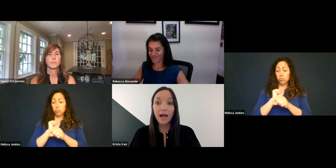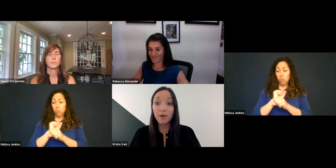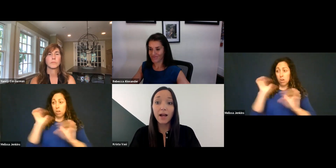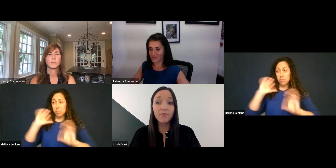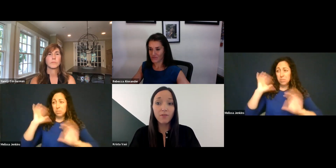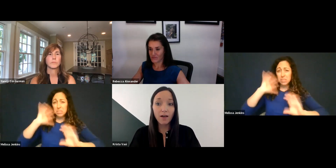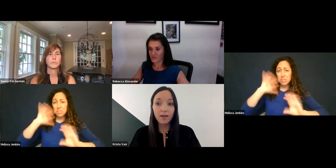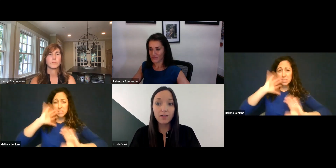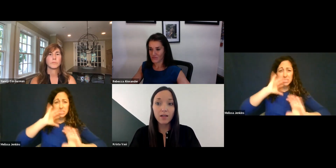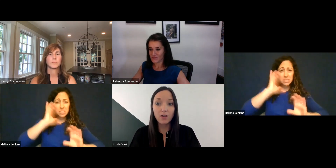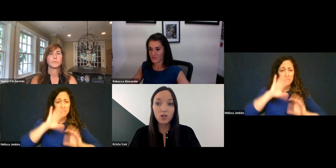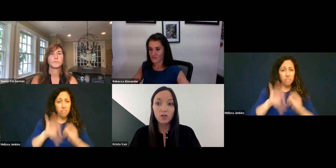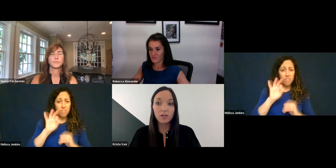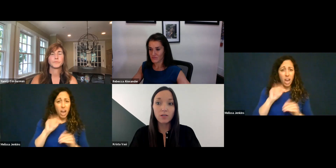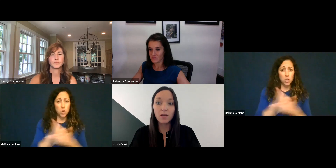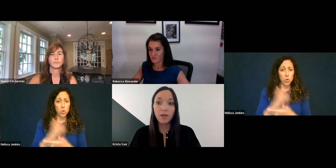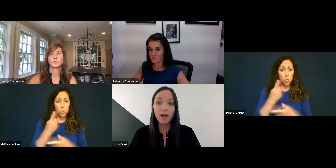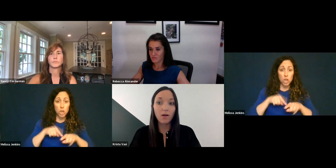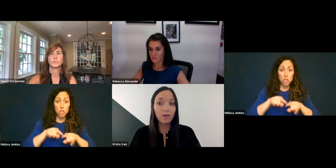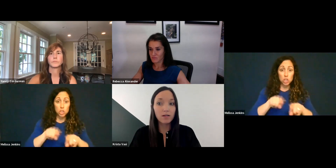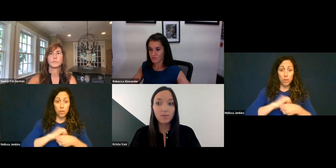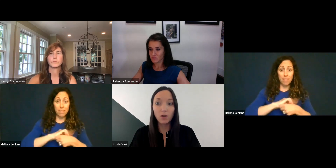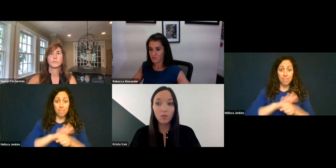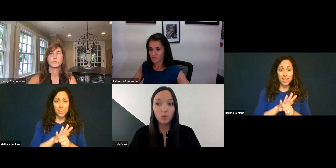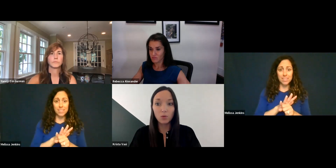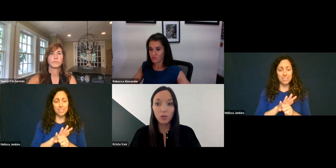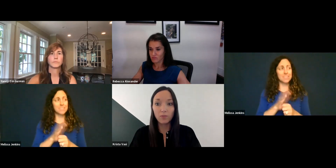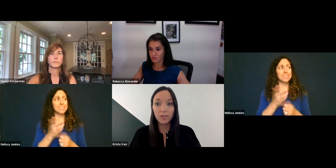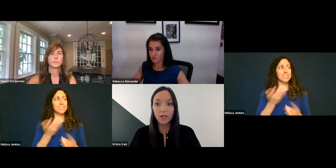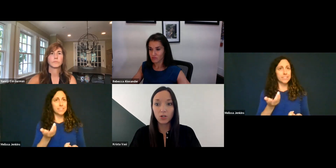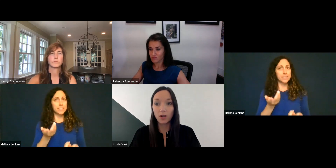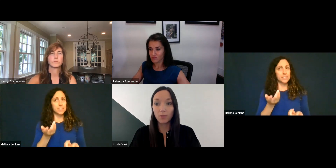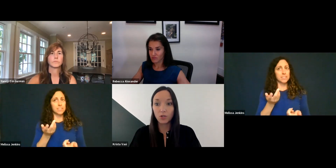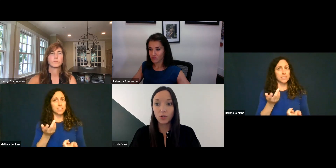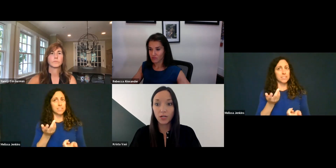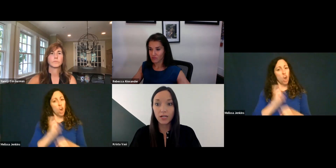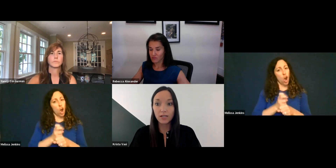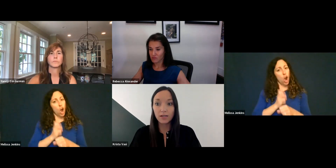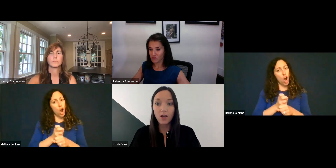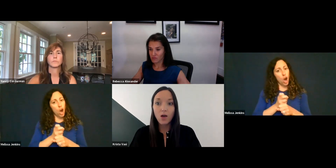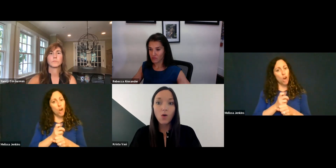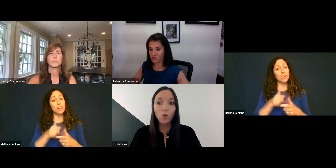but I find the Usher is limiting my already small pool of potential opportunities.